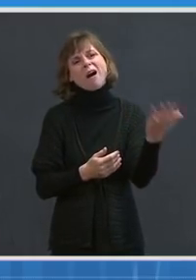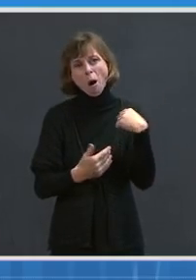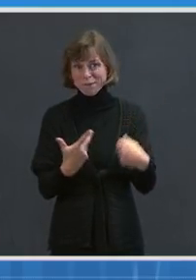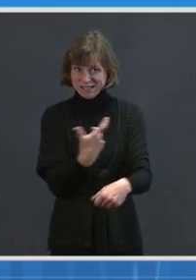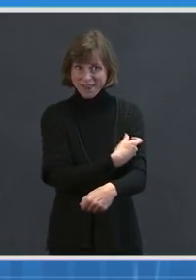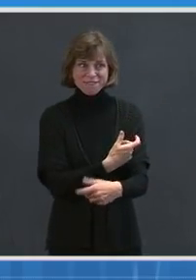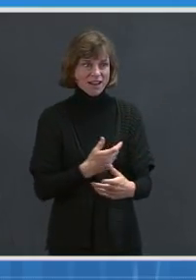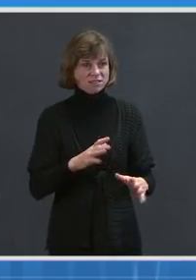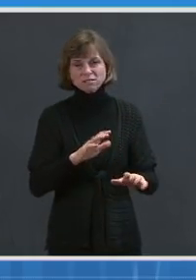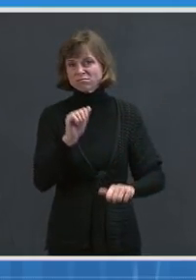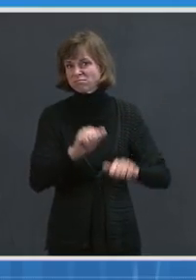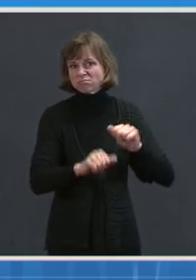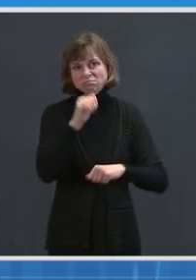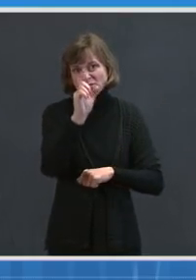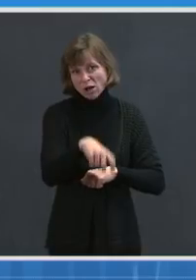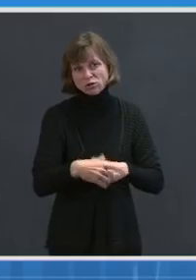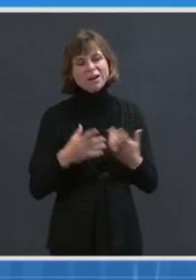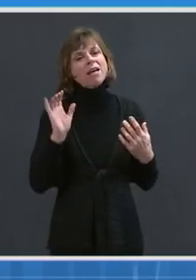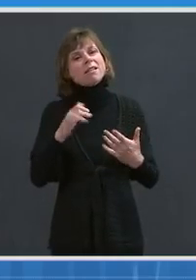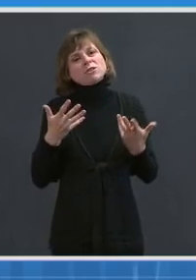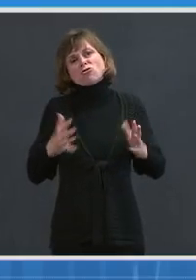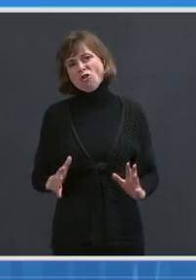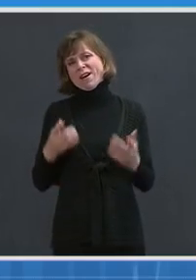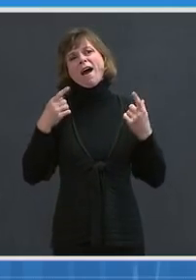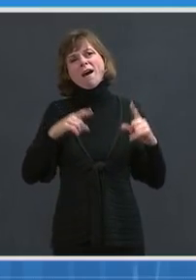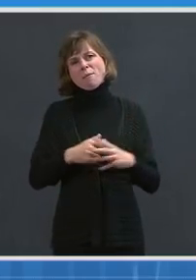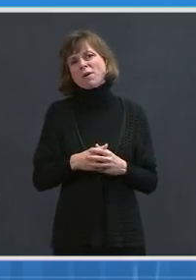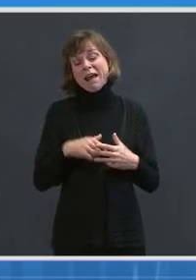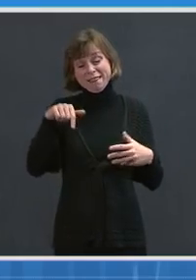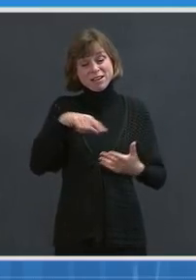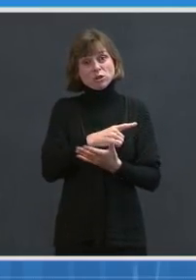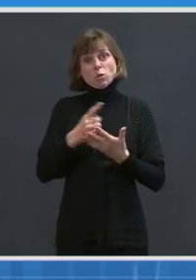This has been a massive week of outreach, led by Dr. Marcella Smith,